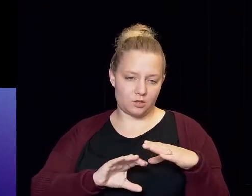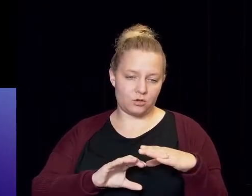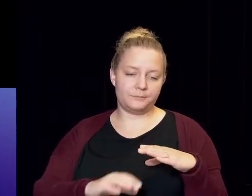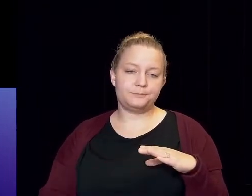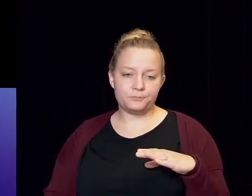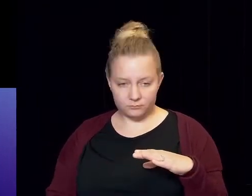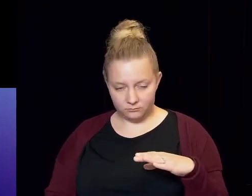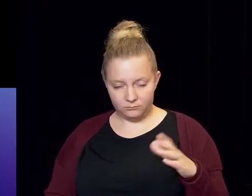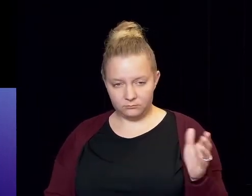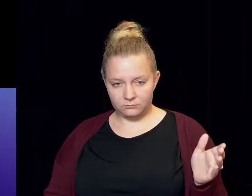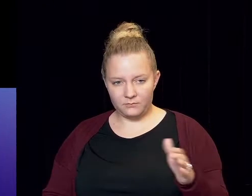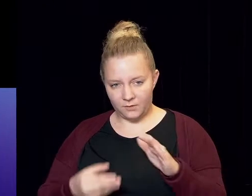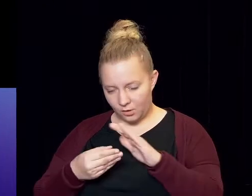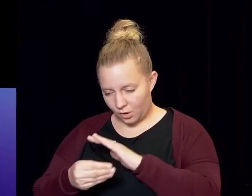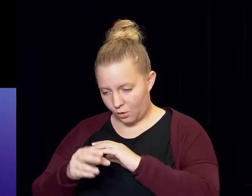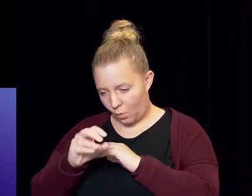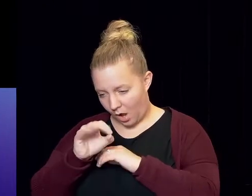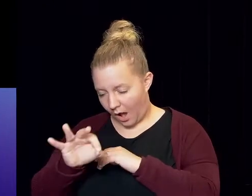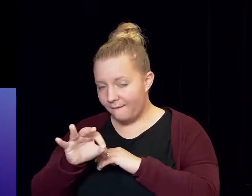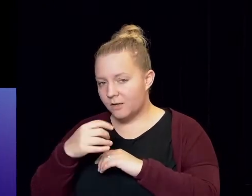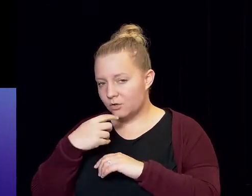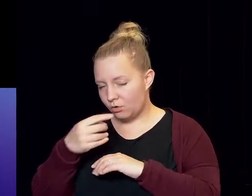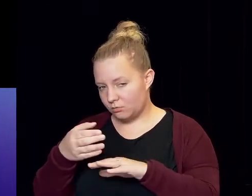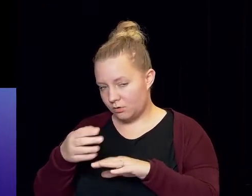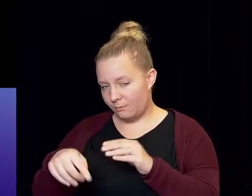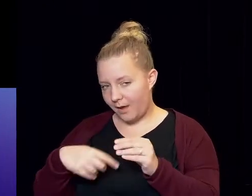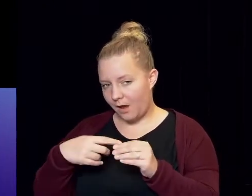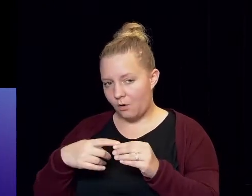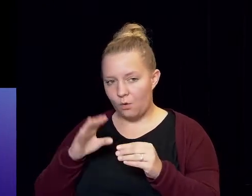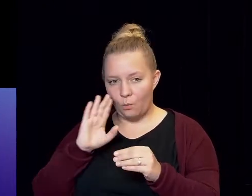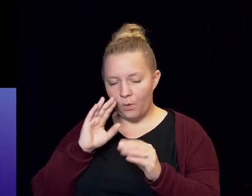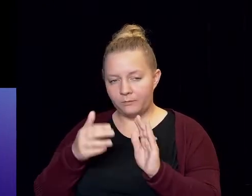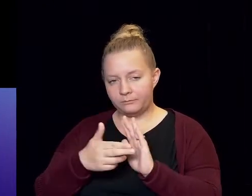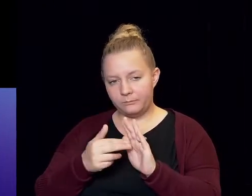Here's that clue word "of" I told you about that we're going to be treating as multiplication. And